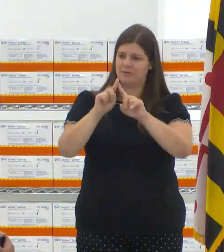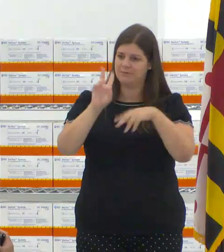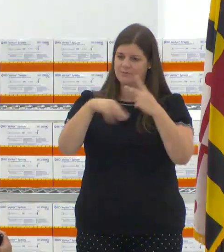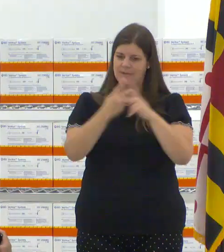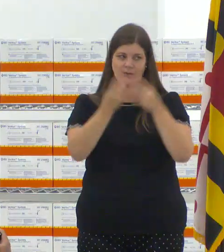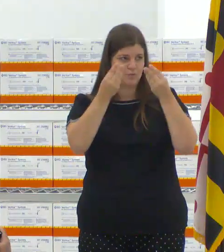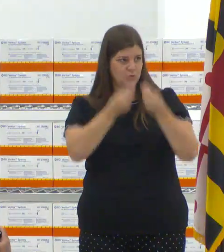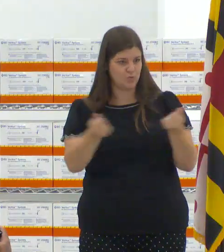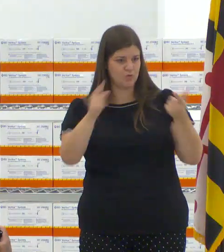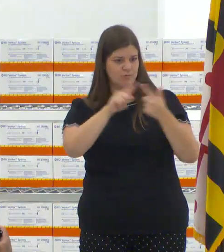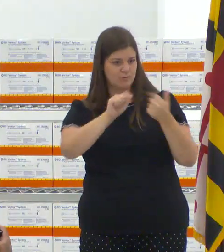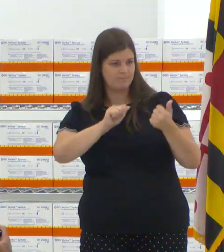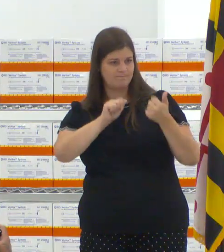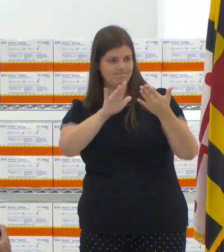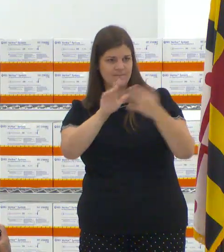By the end of this week through our partnership with the U.S.